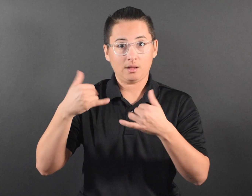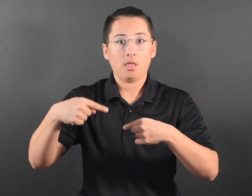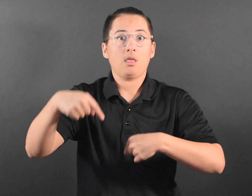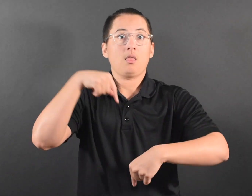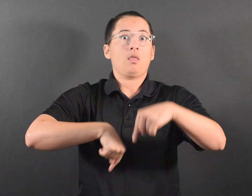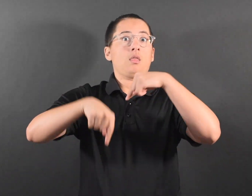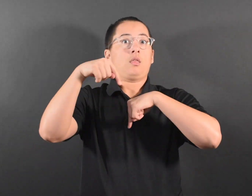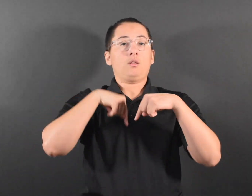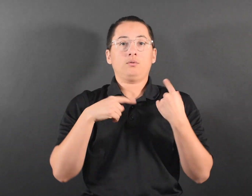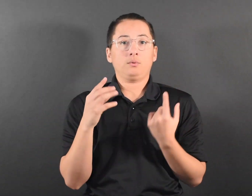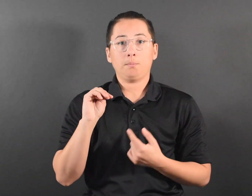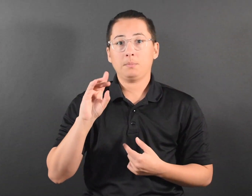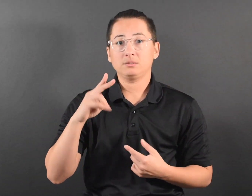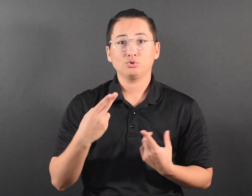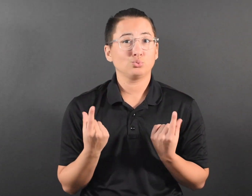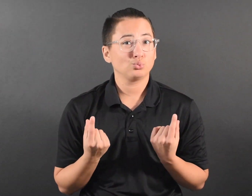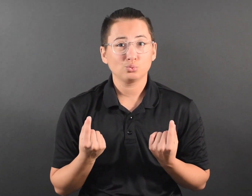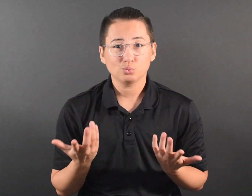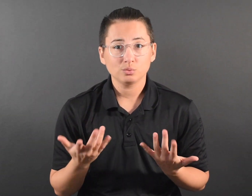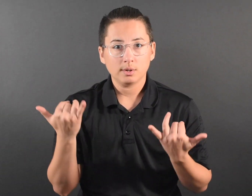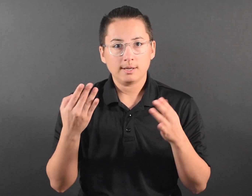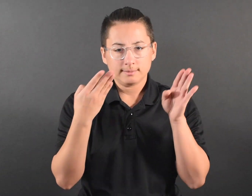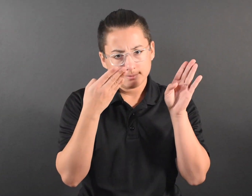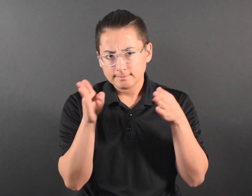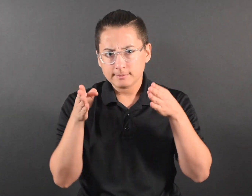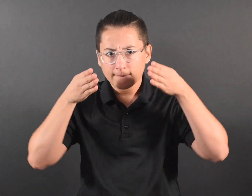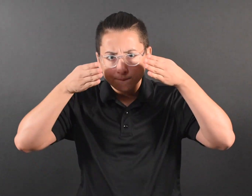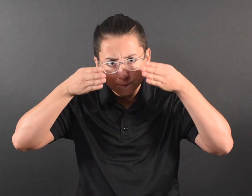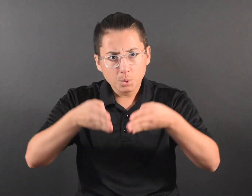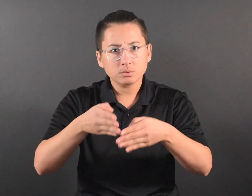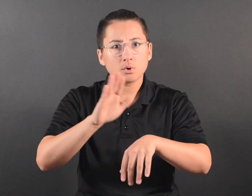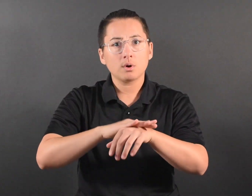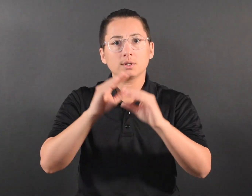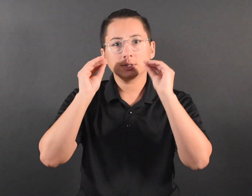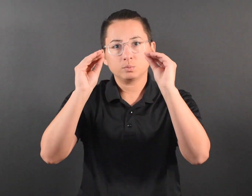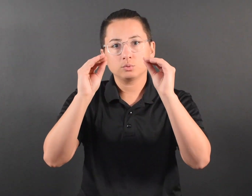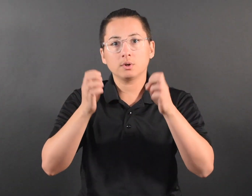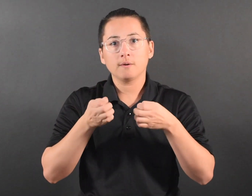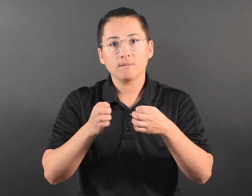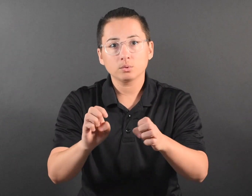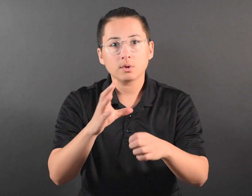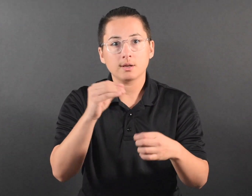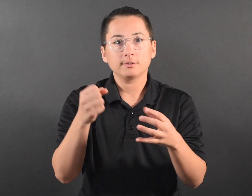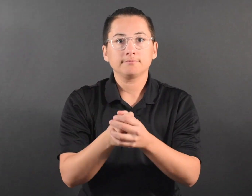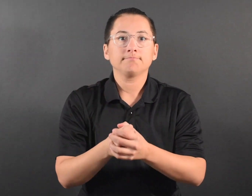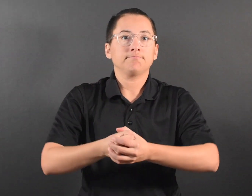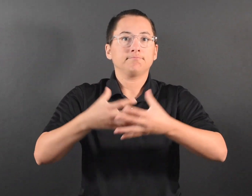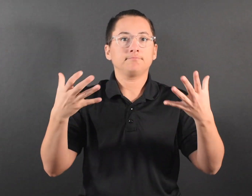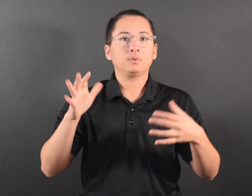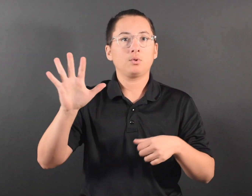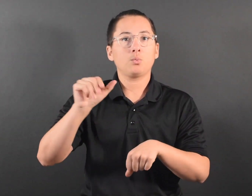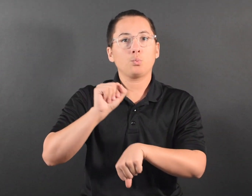In response to the recent setbacks, MDH will refocus educational efforts and expand its work